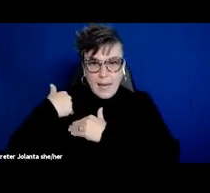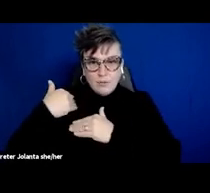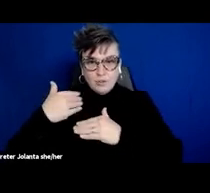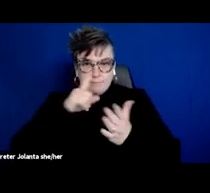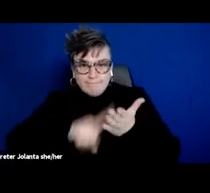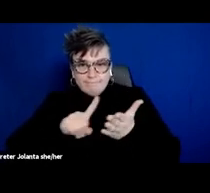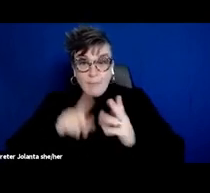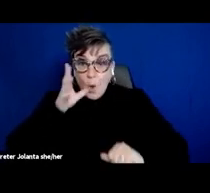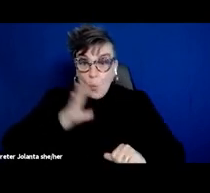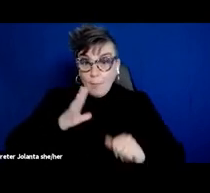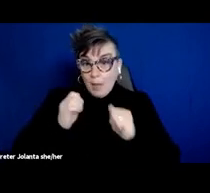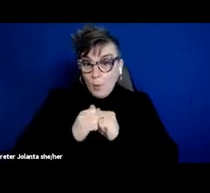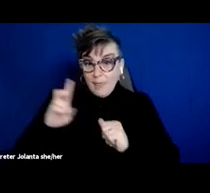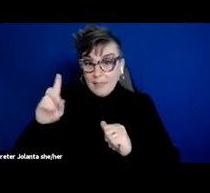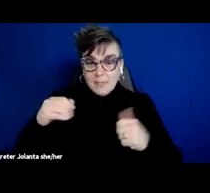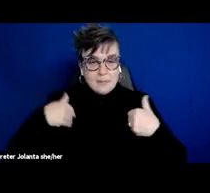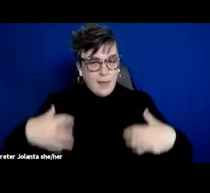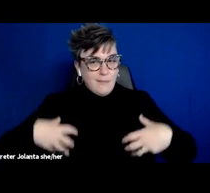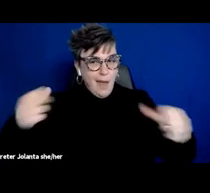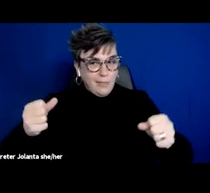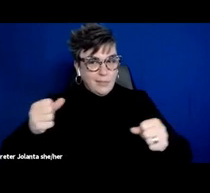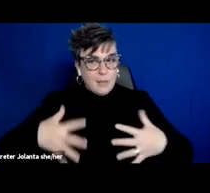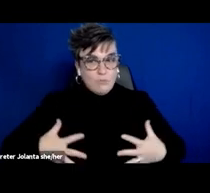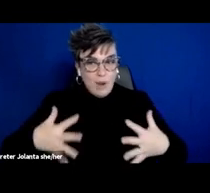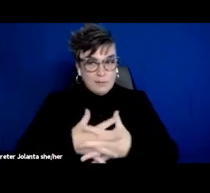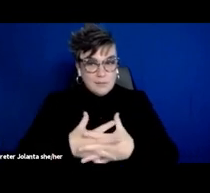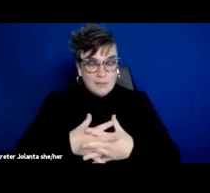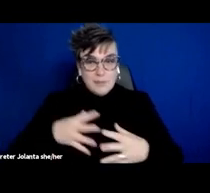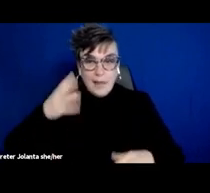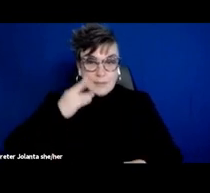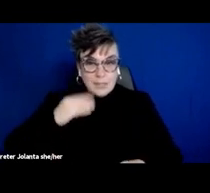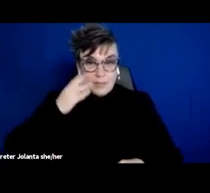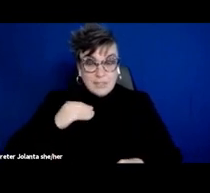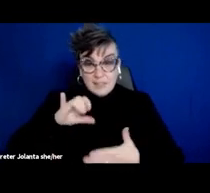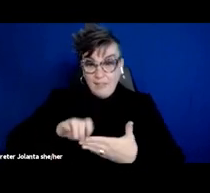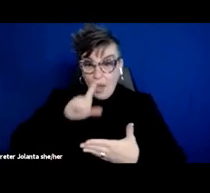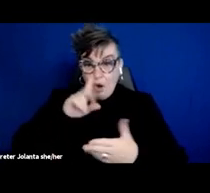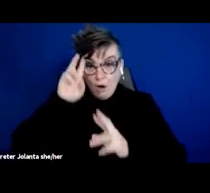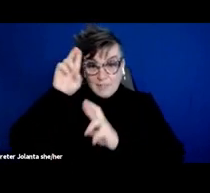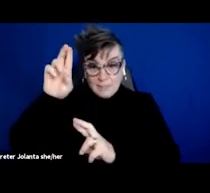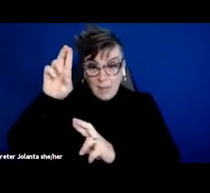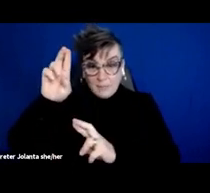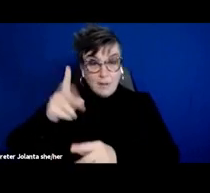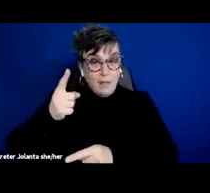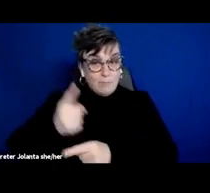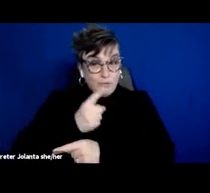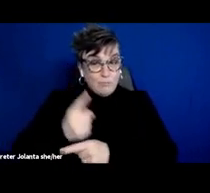disabilities have helpful pregnancy experiences that are respectful, appropriate, and accessible.